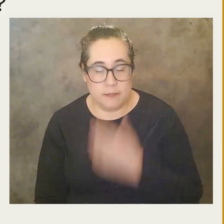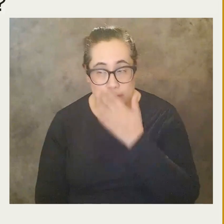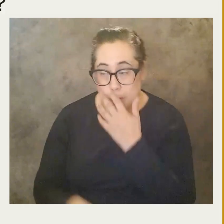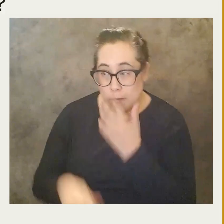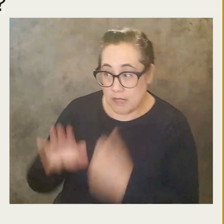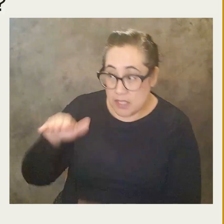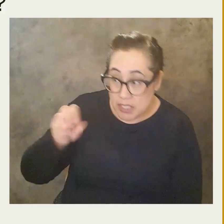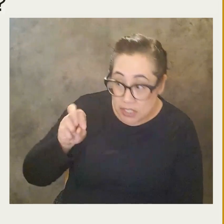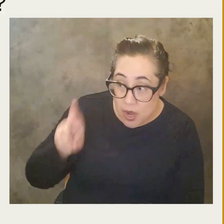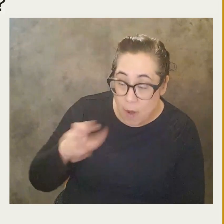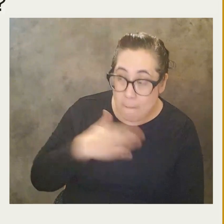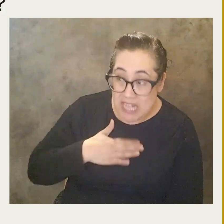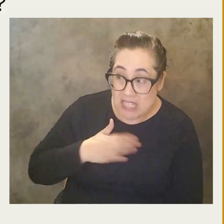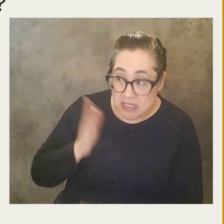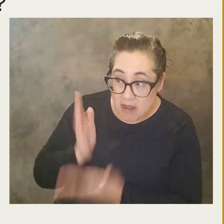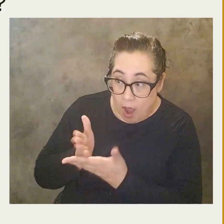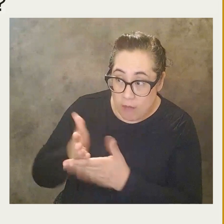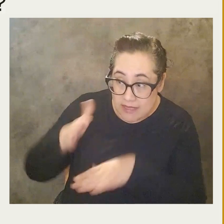Sir, please stop stepping on my foot.